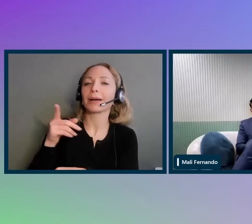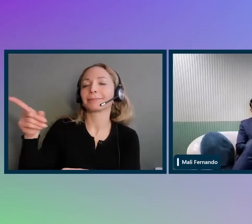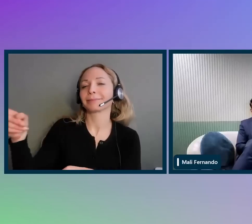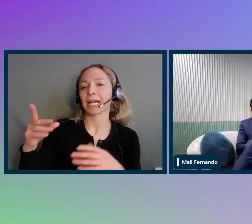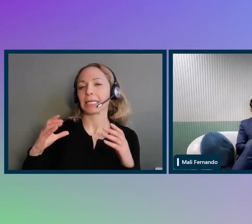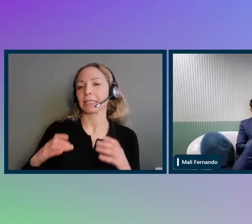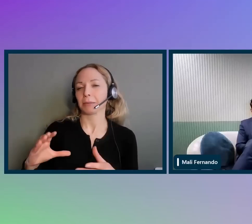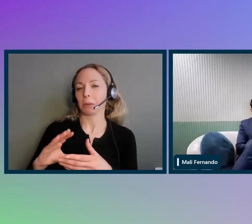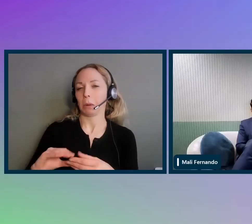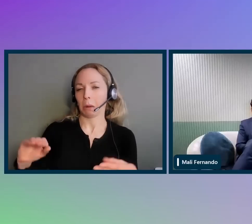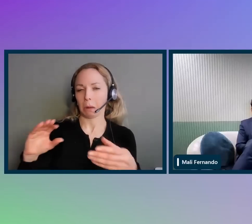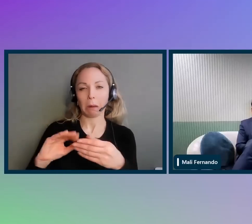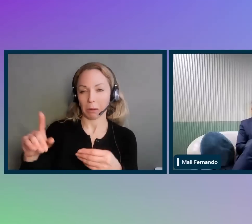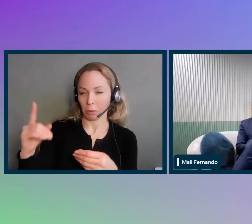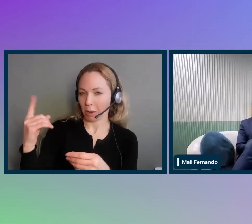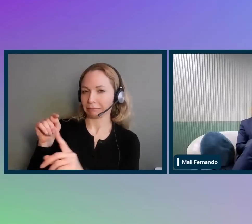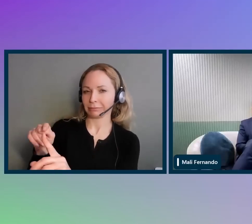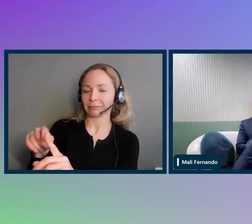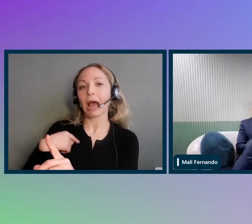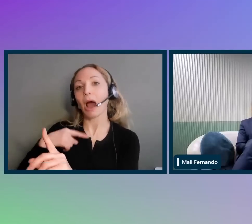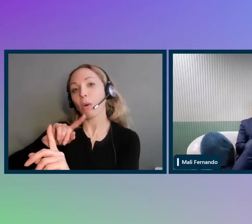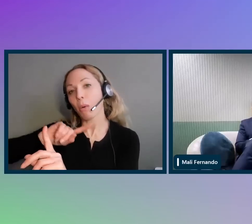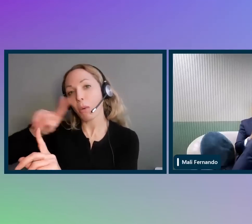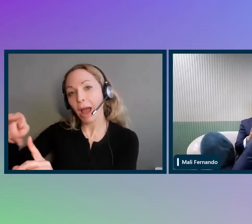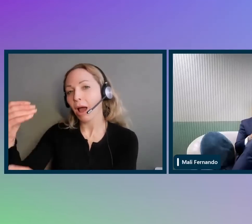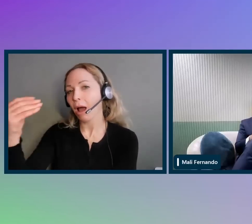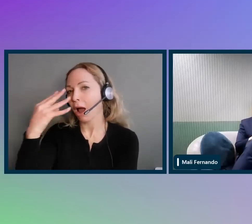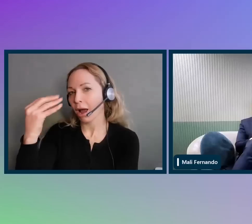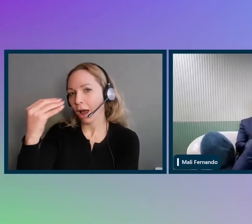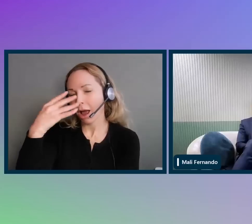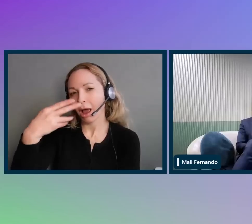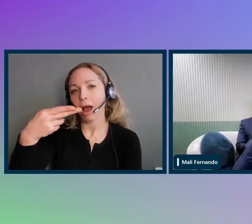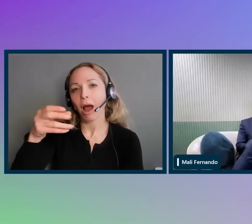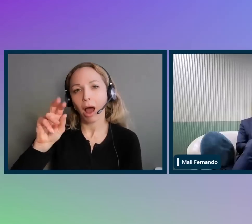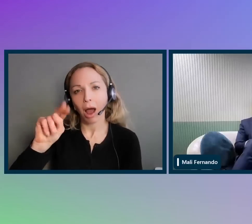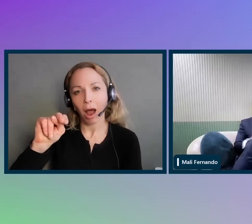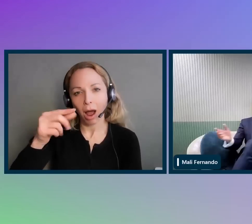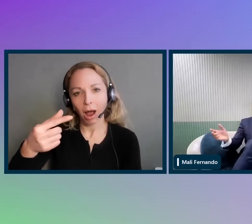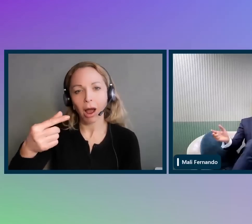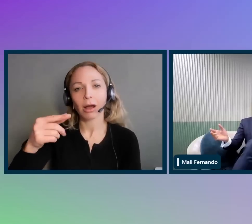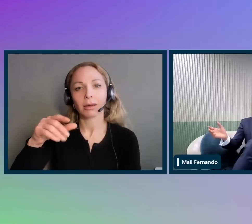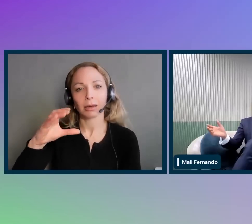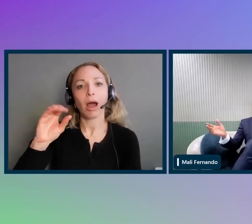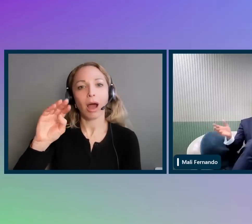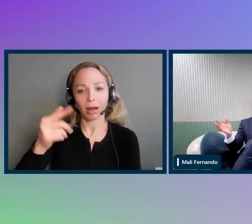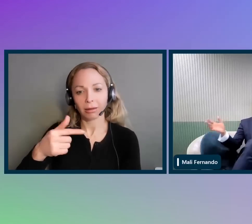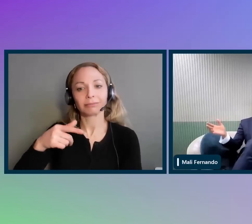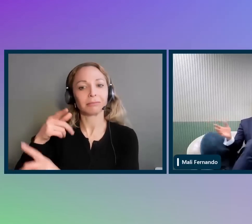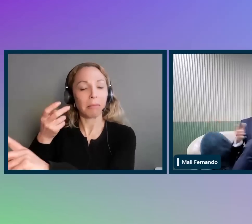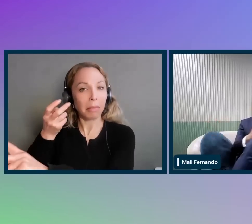and I met a customer. He happened to be blind, and he was very excited to meet me, right?